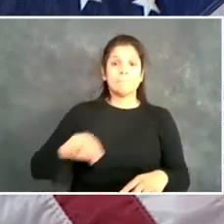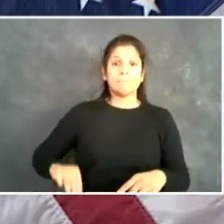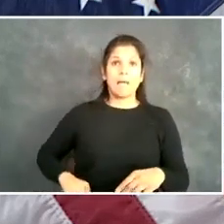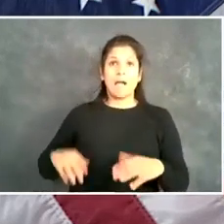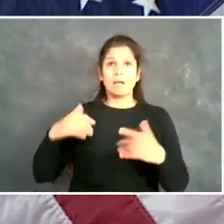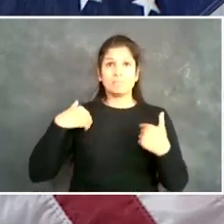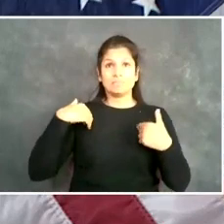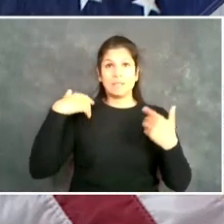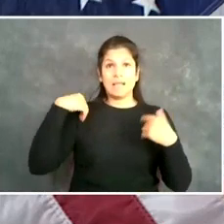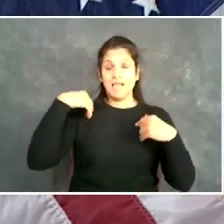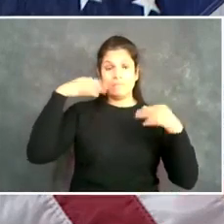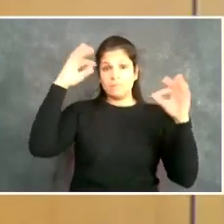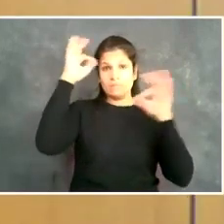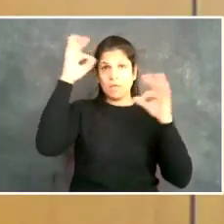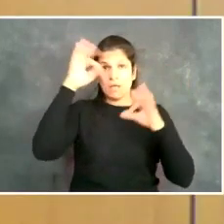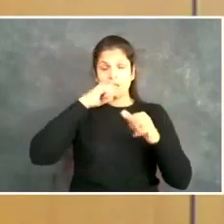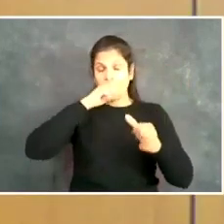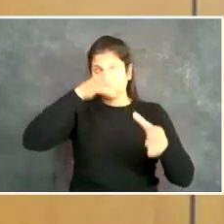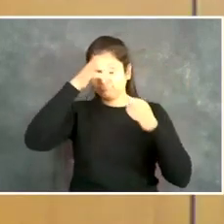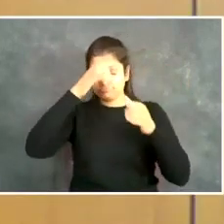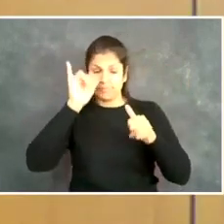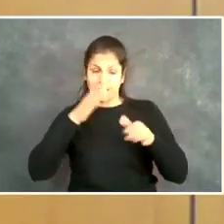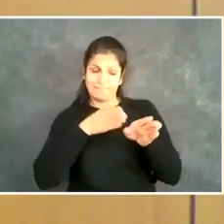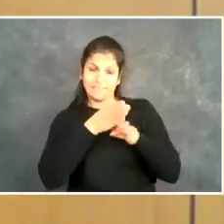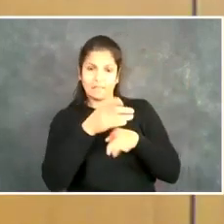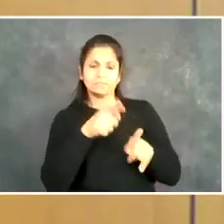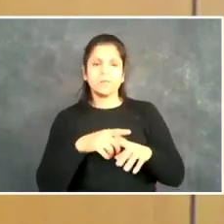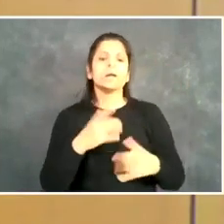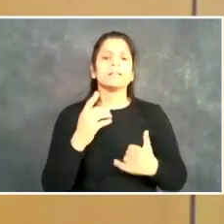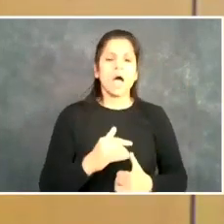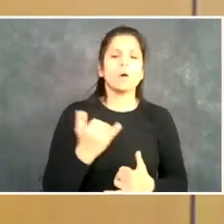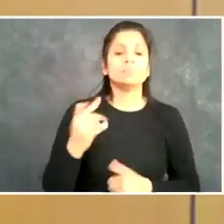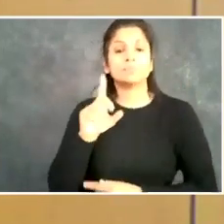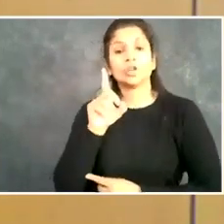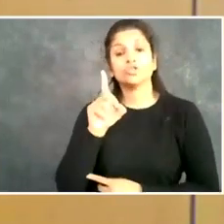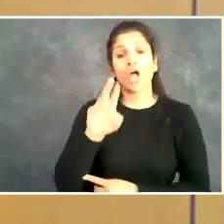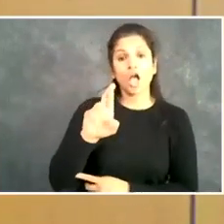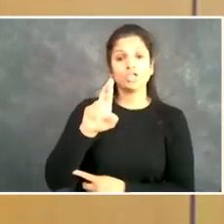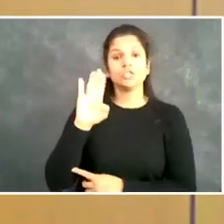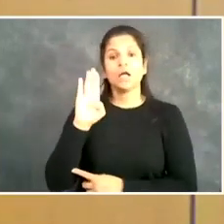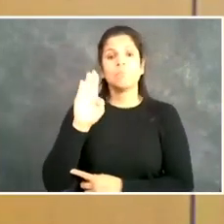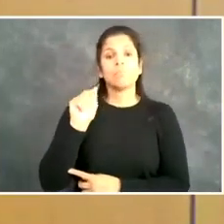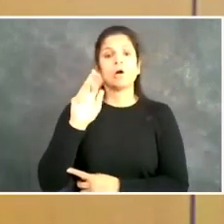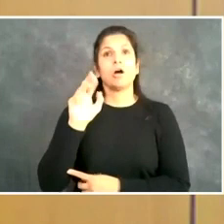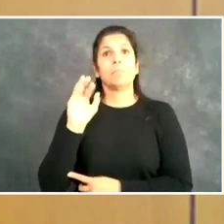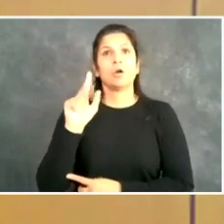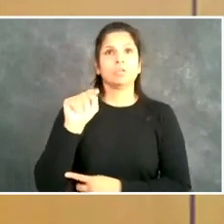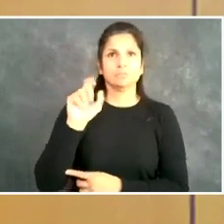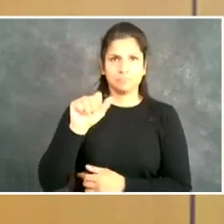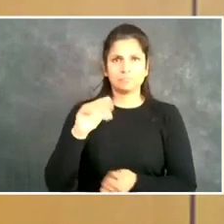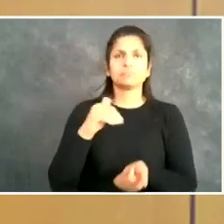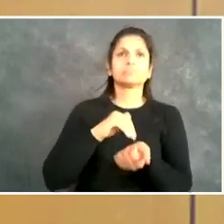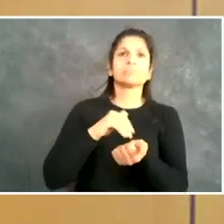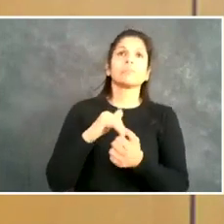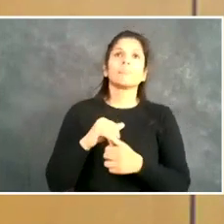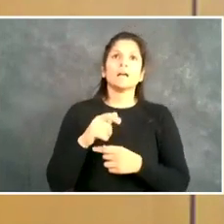THEN WE WILL TURN TO THE